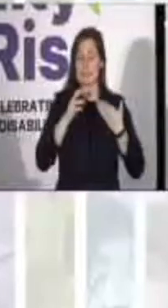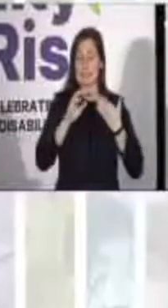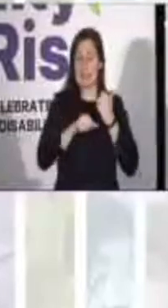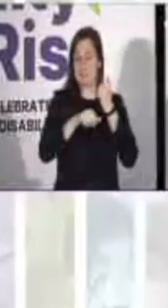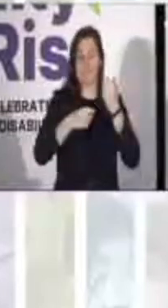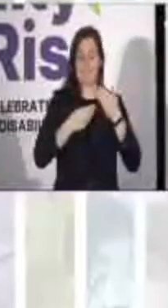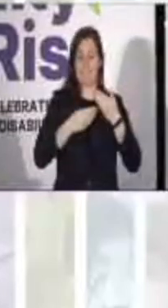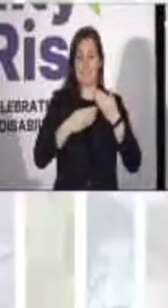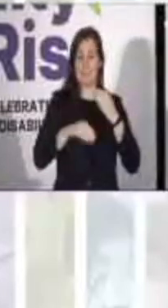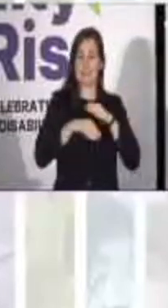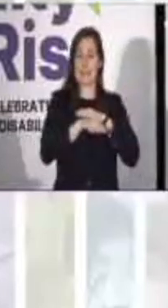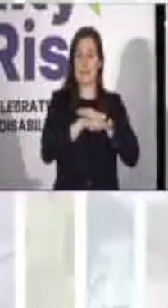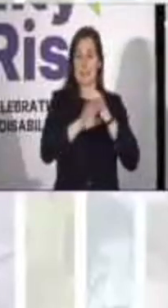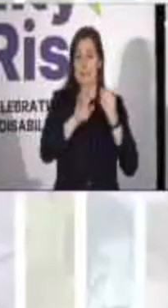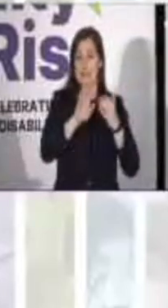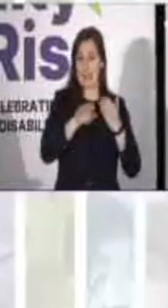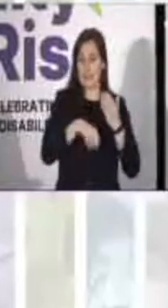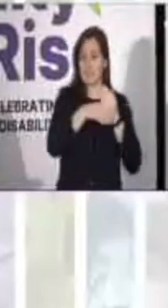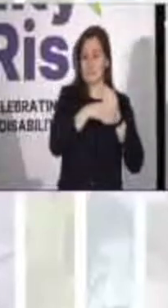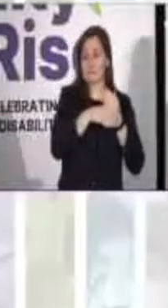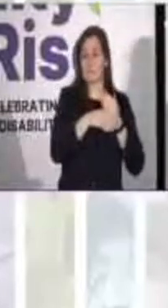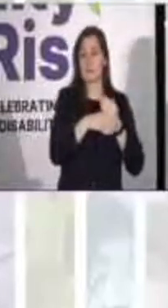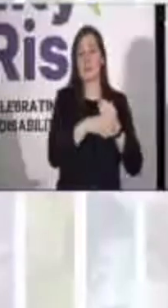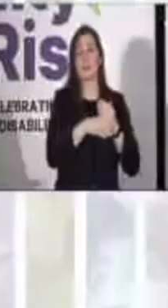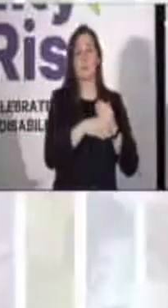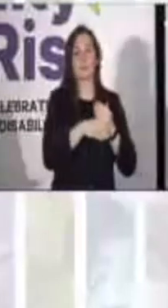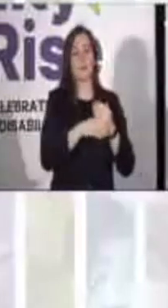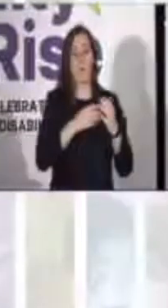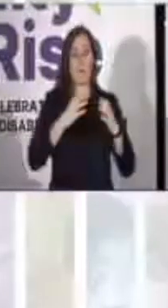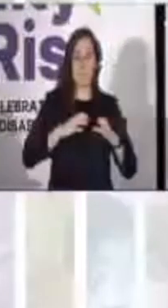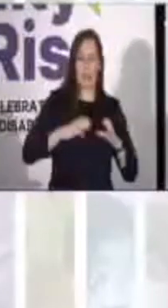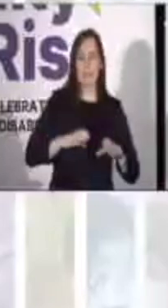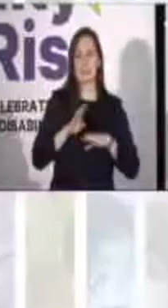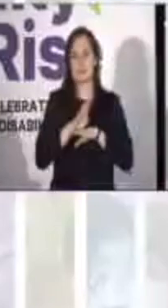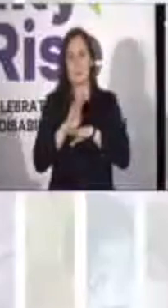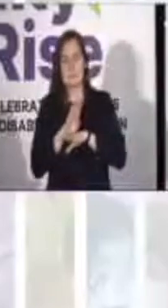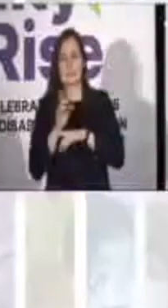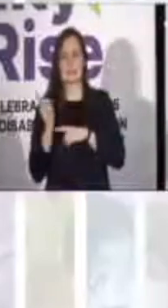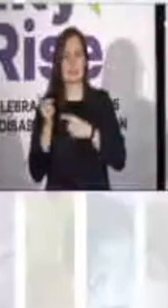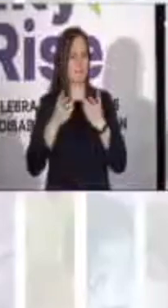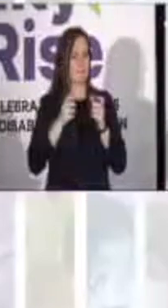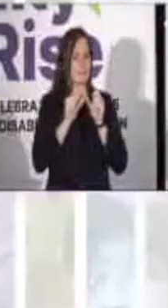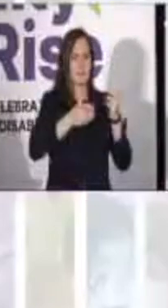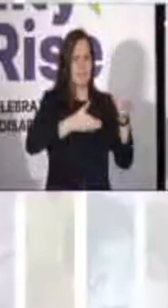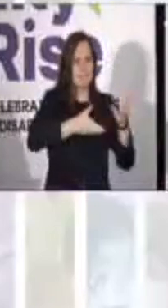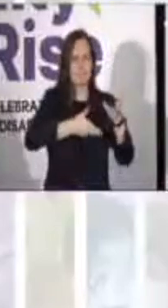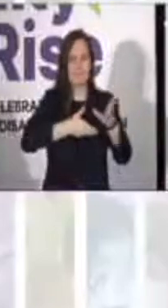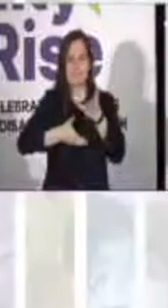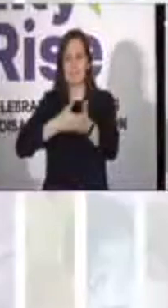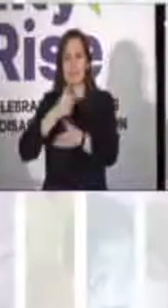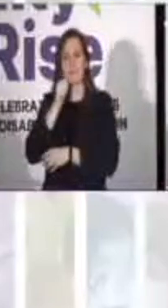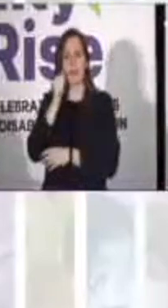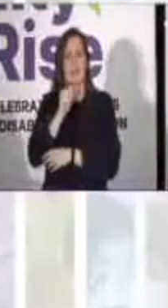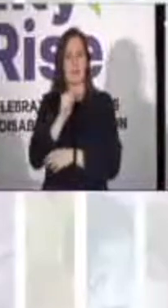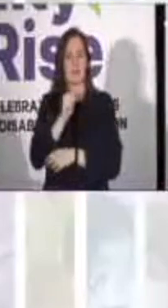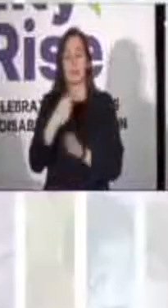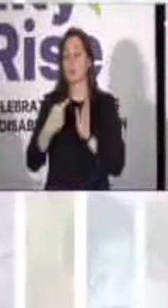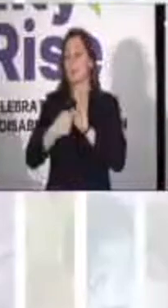SHE CONTINUES TO BRING VALUE TO OUR BUSINESS AND CLIENT EVERY SINGLE DAY. WE HAVE SINCE BUILT PORTALS THAT SUPPORT ORGANIZATIONS